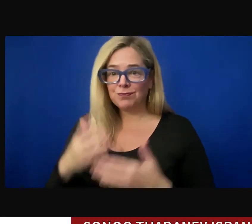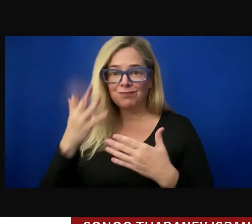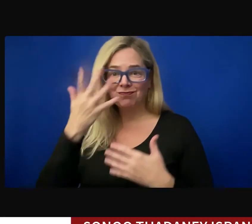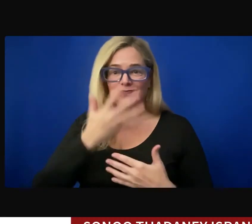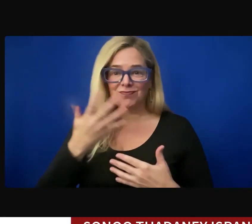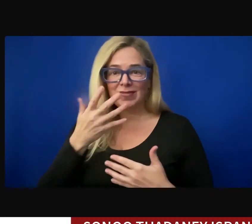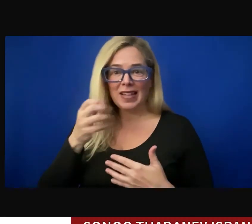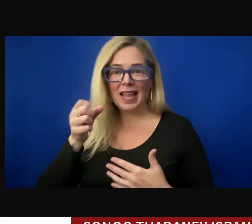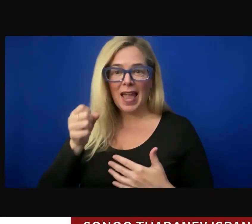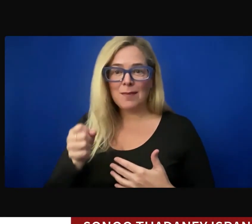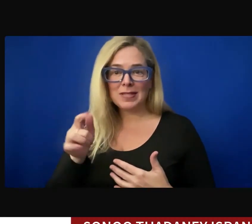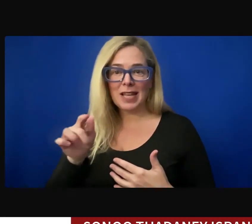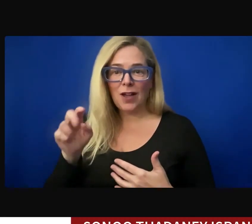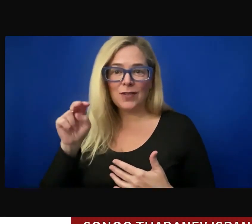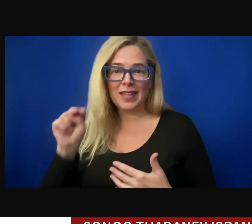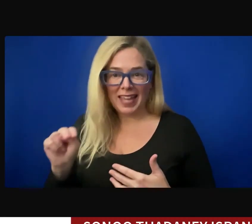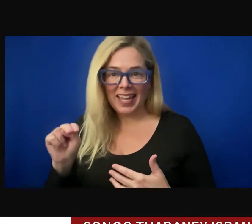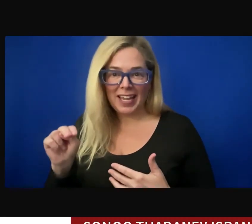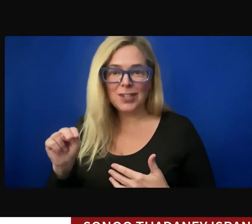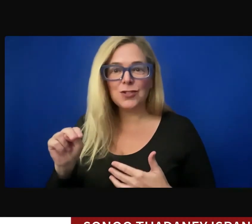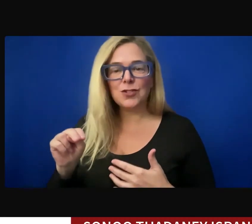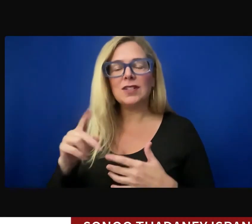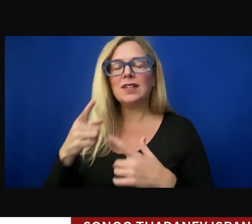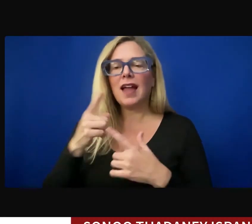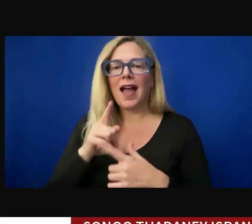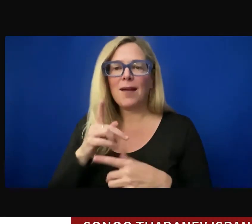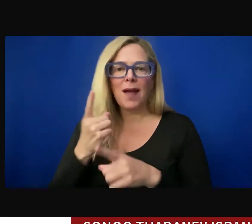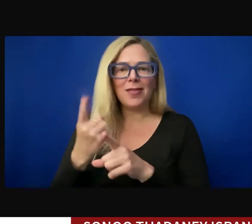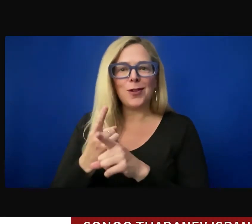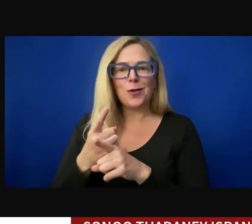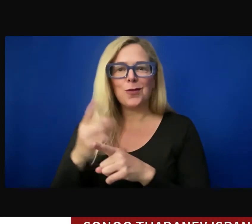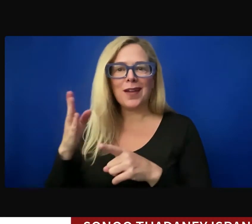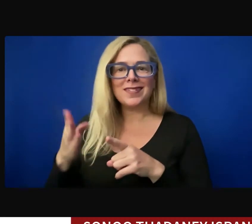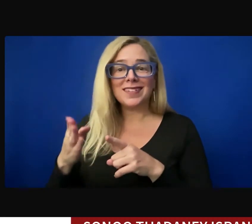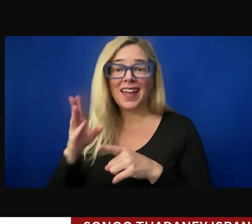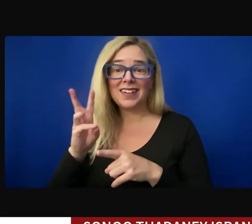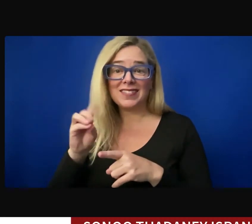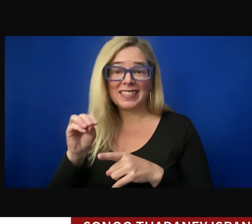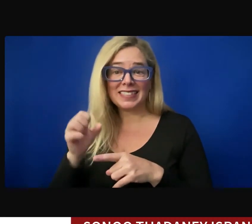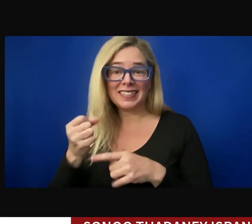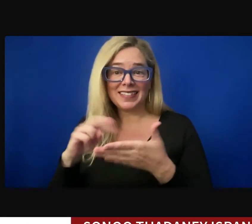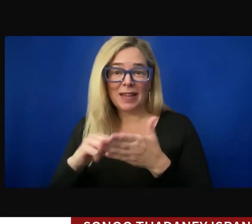60 which is my side of 60. I have mostly salt hair with a little bit of pepper.